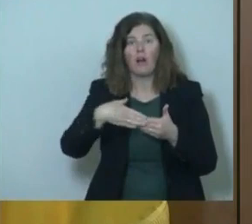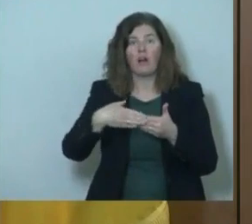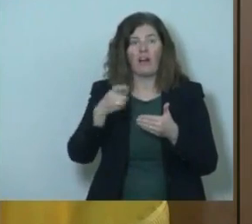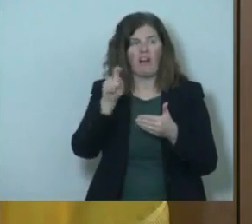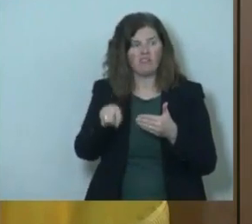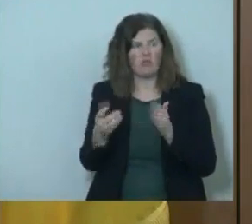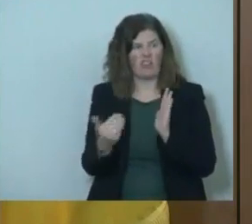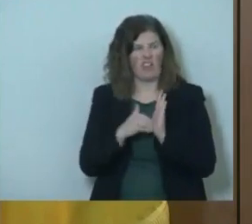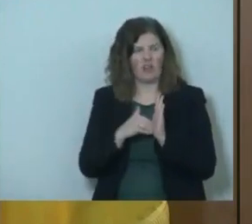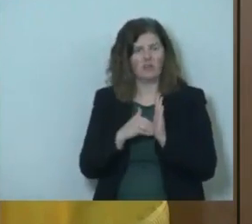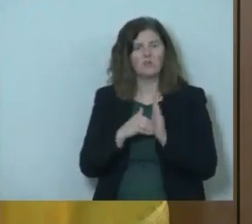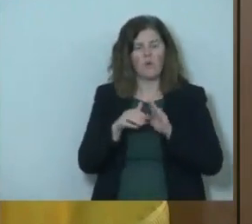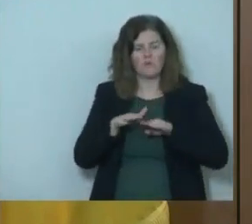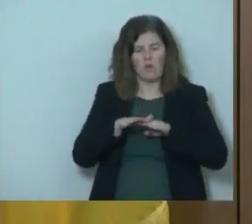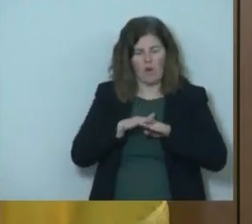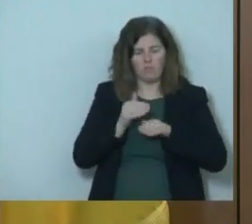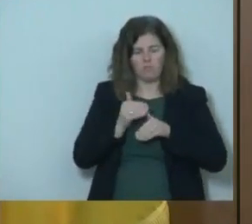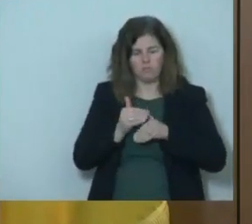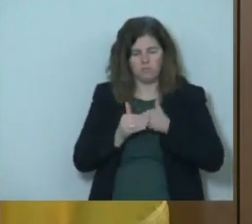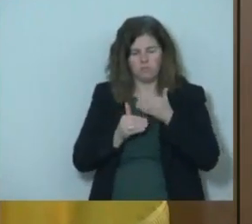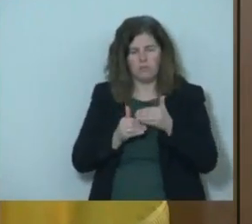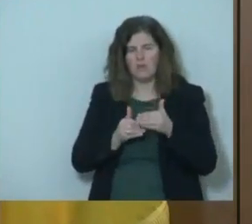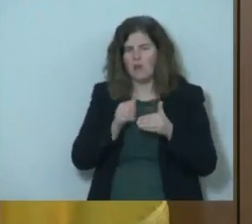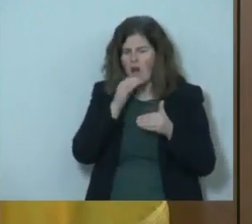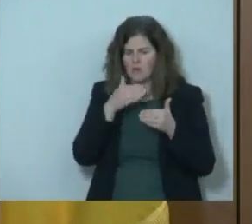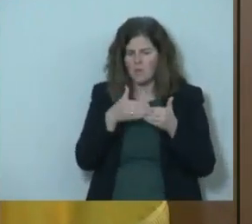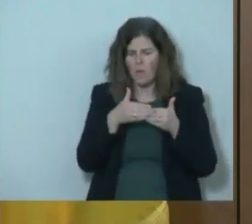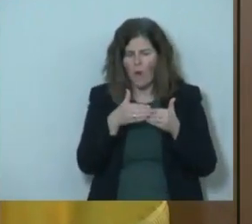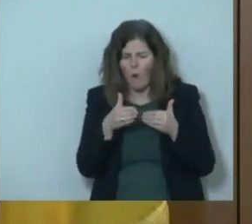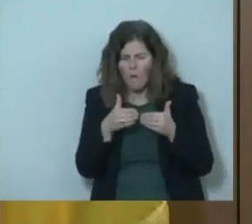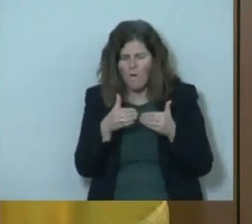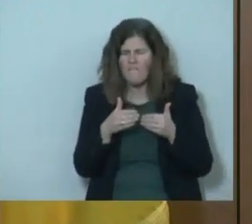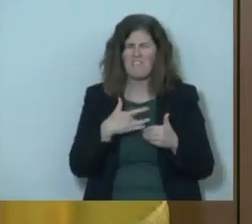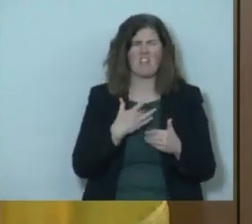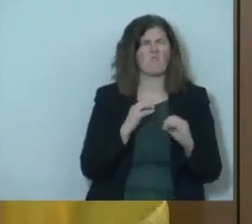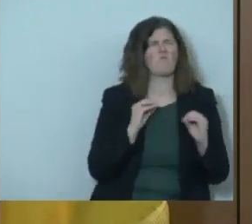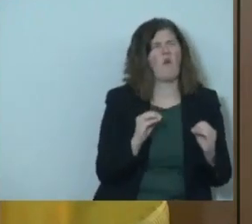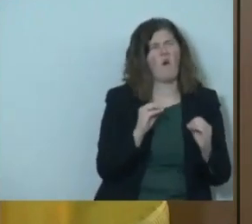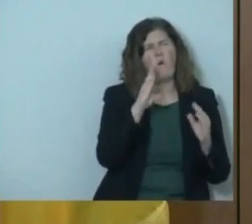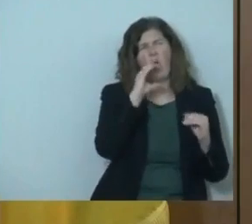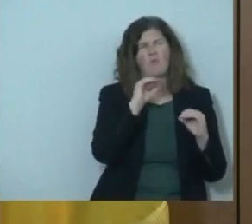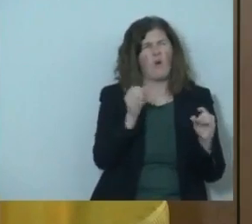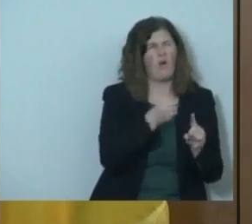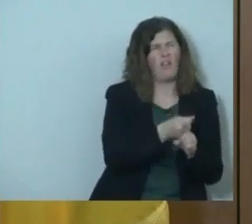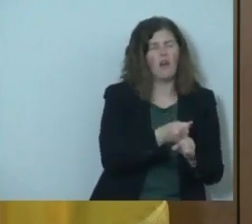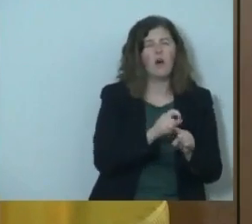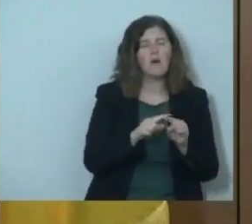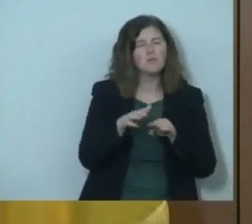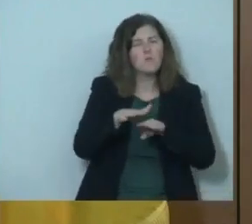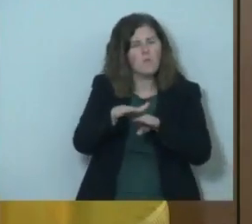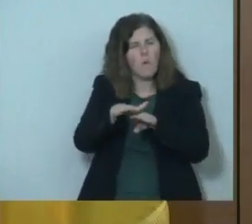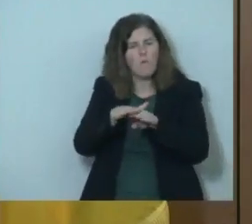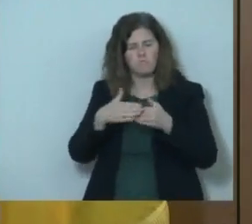THE WORST THING FOR EVERYONE FOR BUSINESSES AND CONSUMERS IS TO OPEN UP THEN HAVE TO SHUT EVERYTHING DOWN AGAIN.